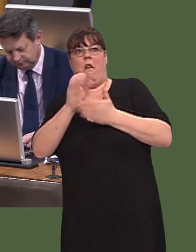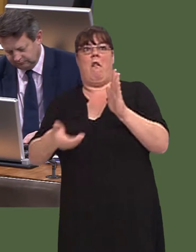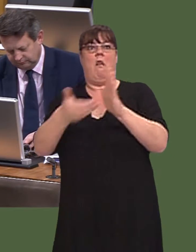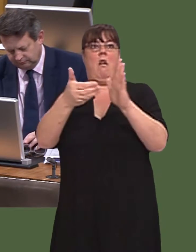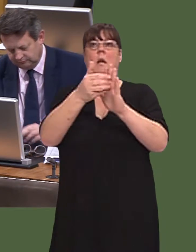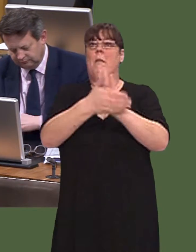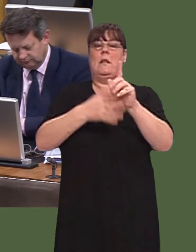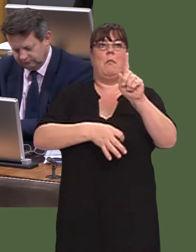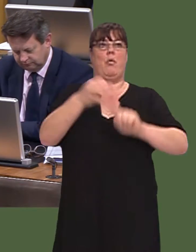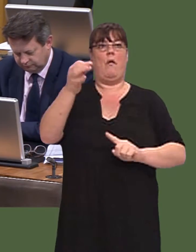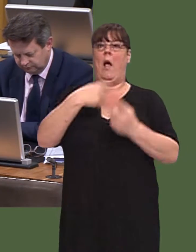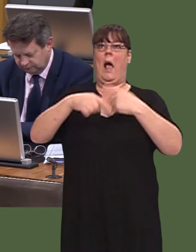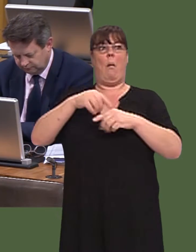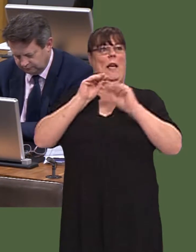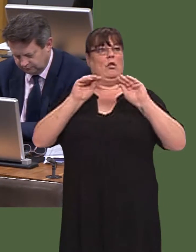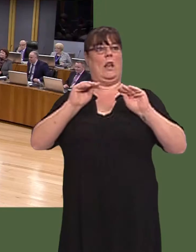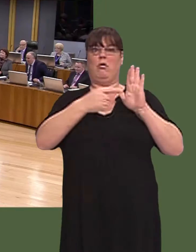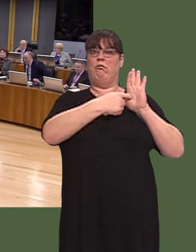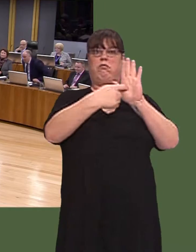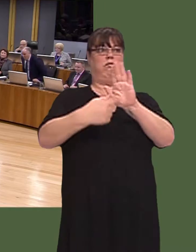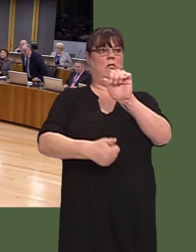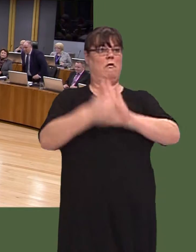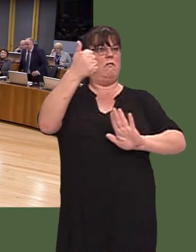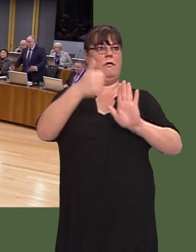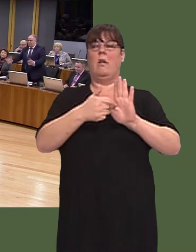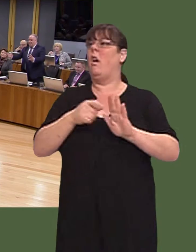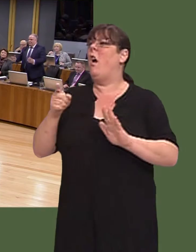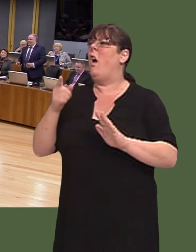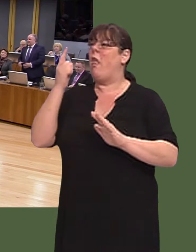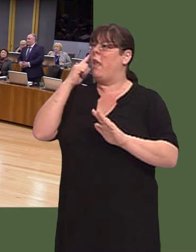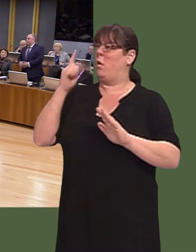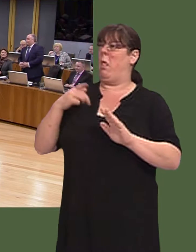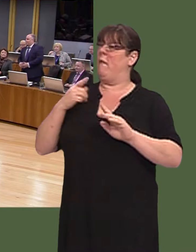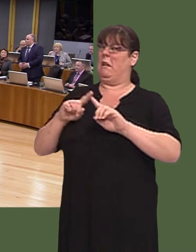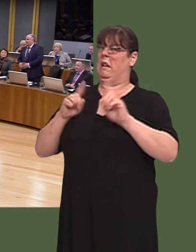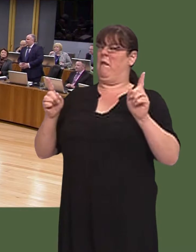We have a good record on education and not the cuts that he would propose. Andrew R.T. Davies: Well, obviously, you mustíve been living in a different universe, because we